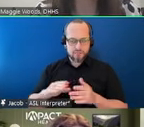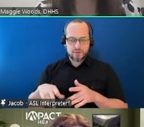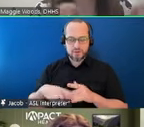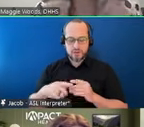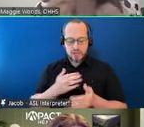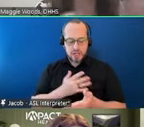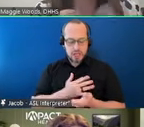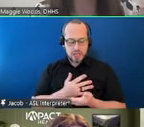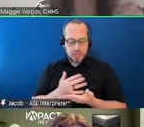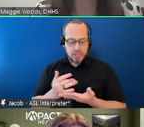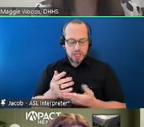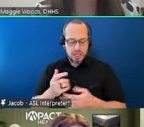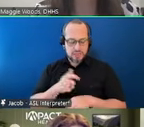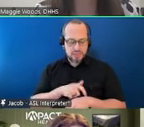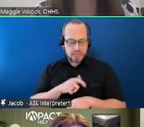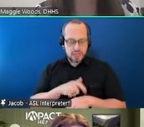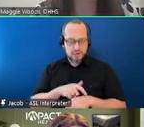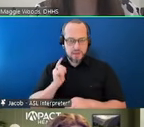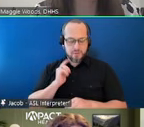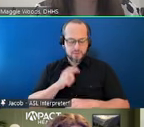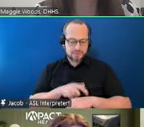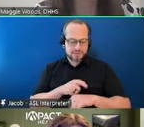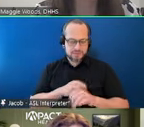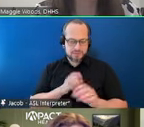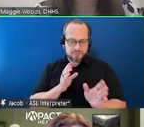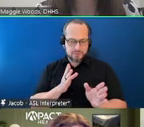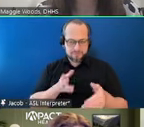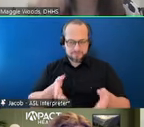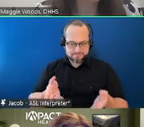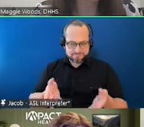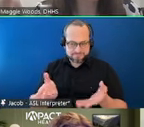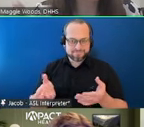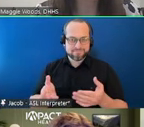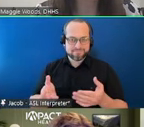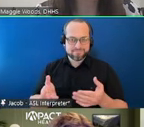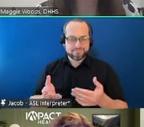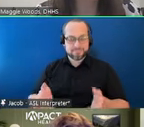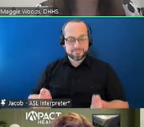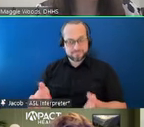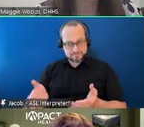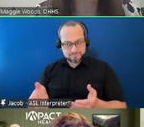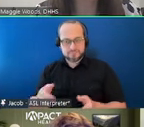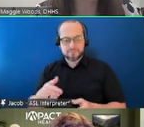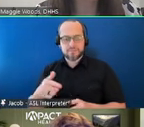time, I'll I'll be timekeeper and move us along, but then they will pass to the next root hub and